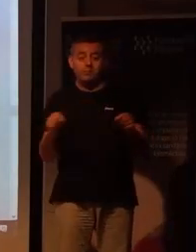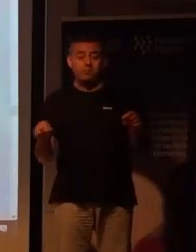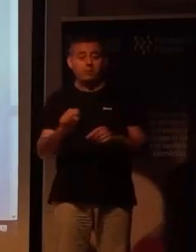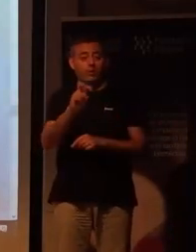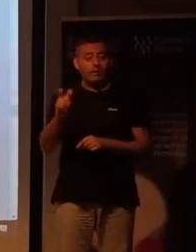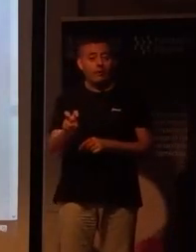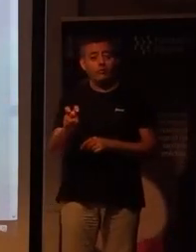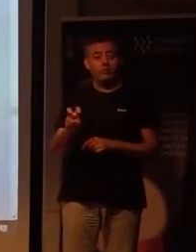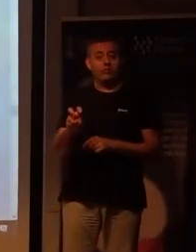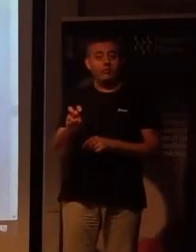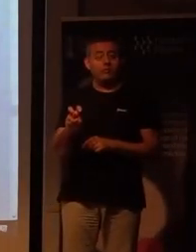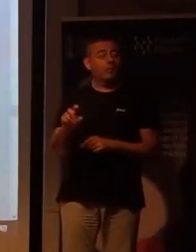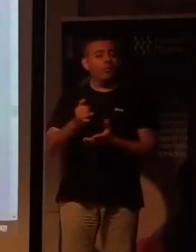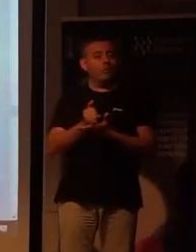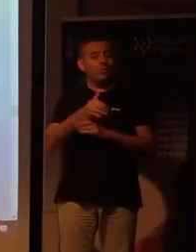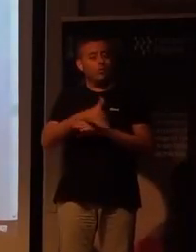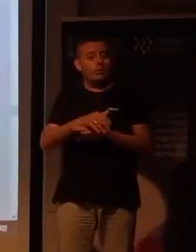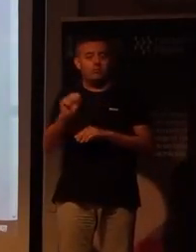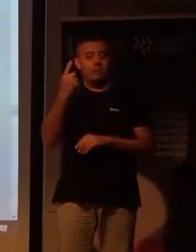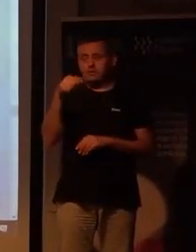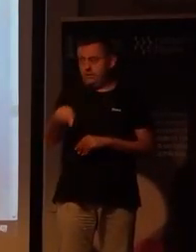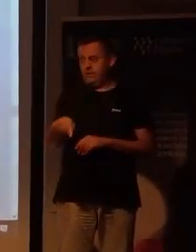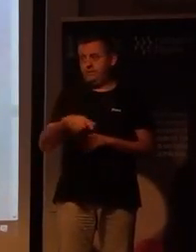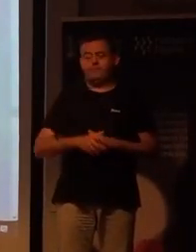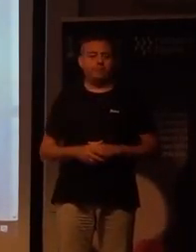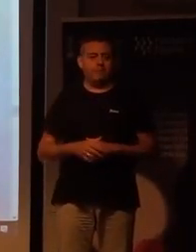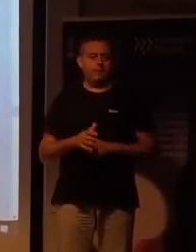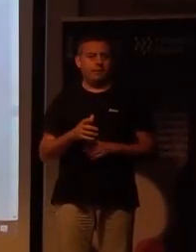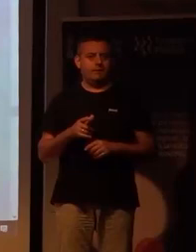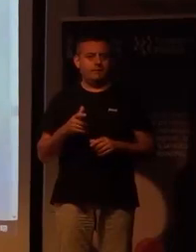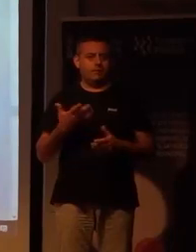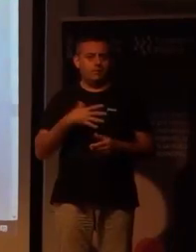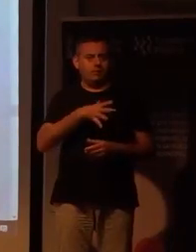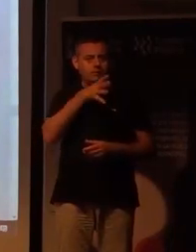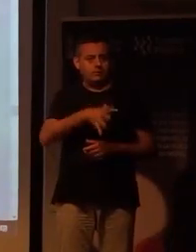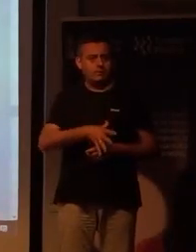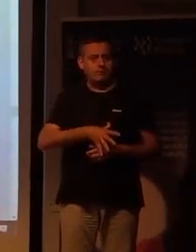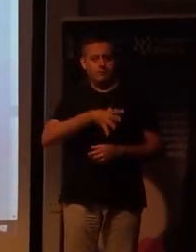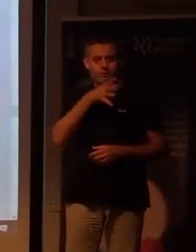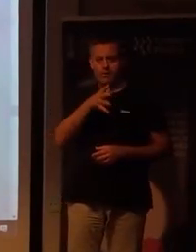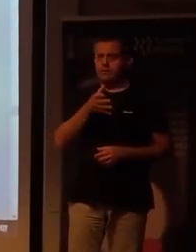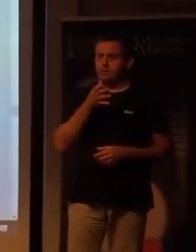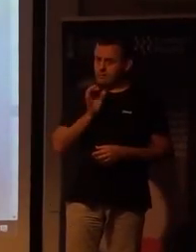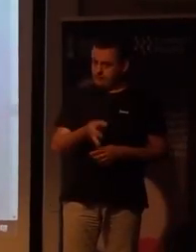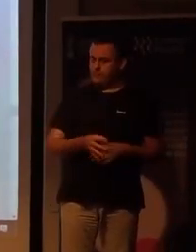which doesn’t sound super impressive, now that I say it out loud, but believe me, it has given